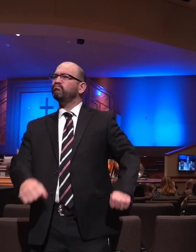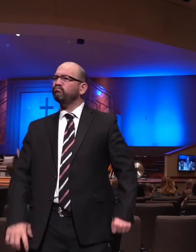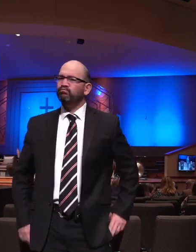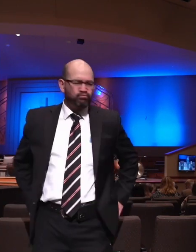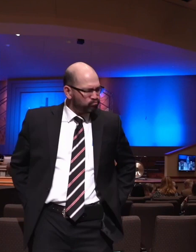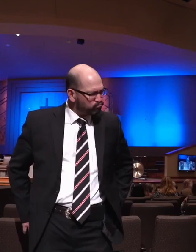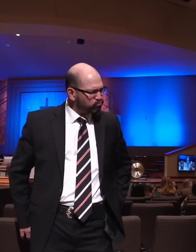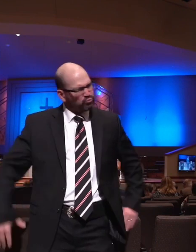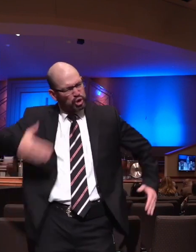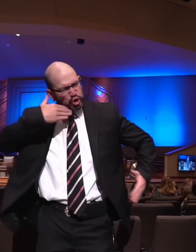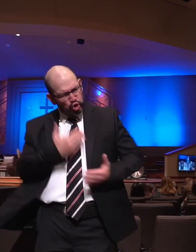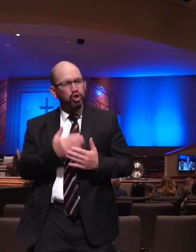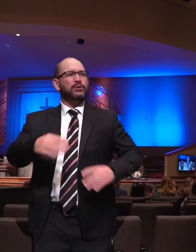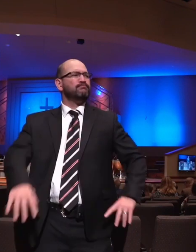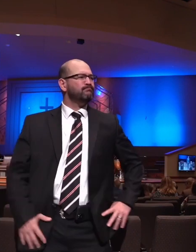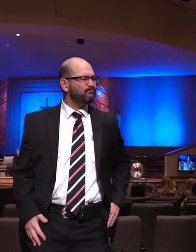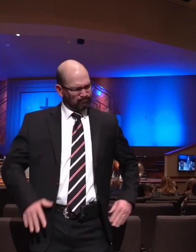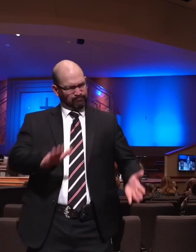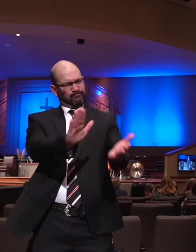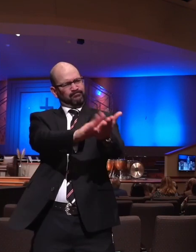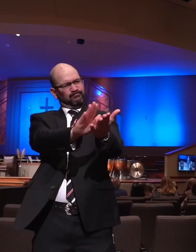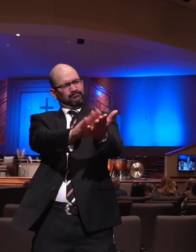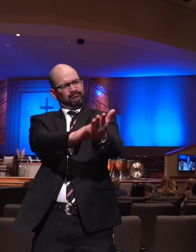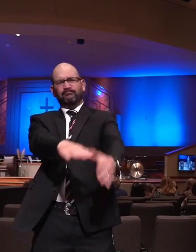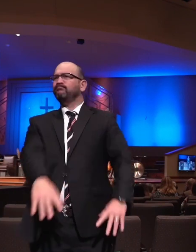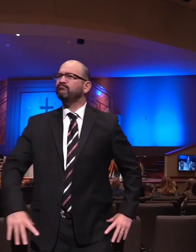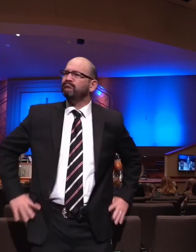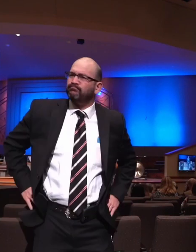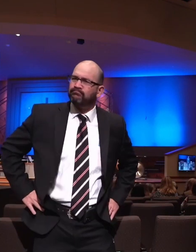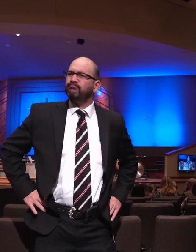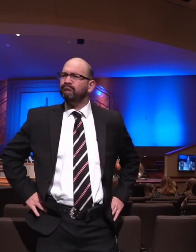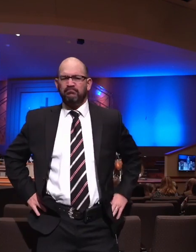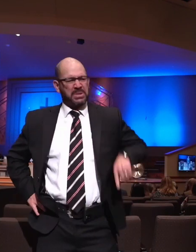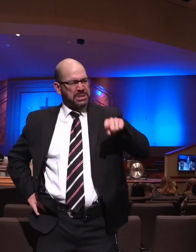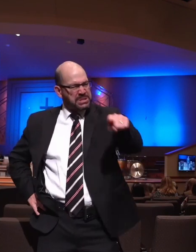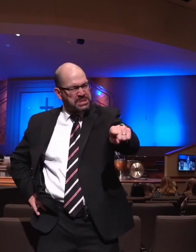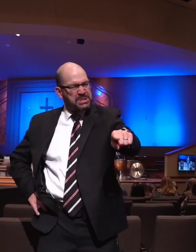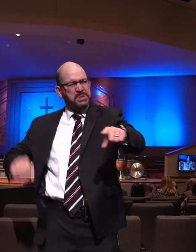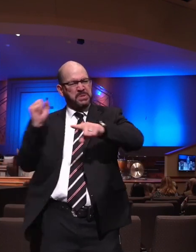leprosy well that's what he deserves for him taking me out of my land and him